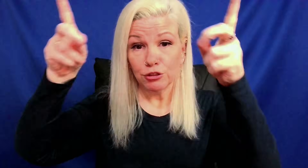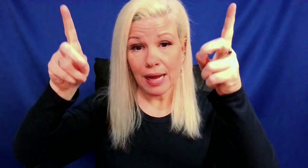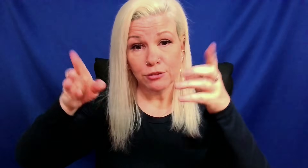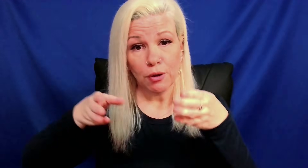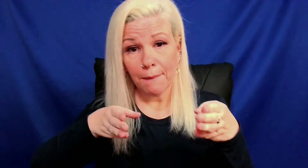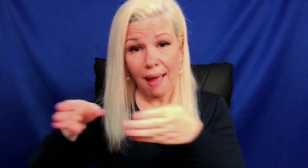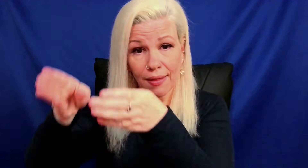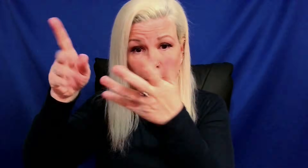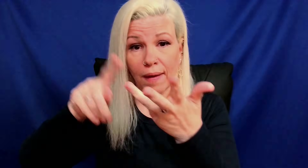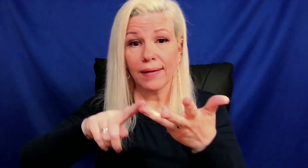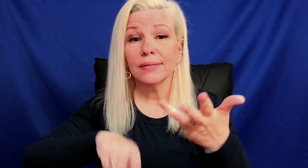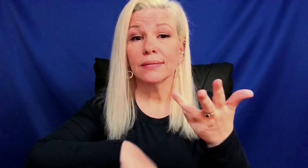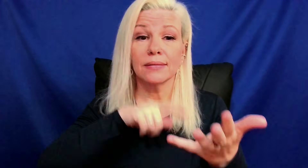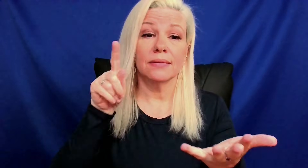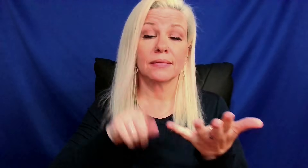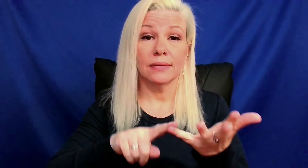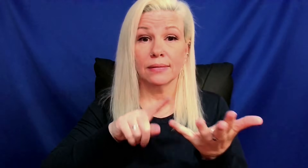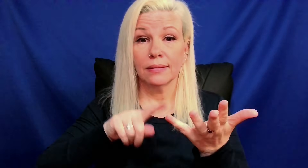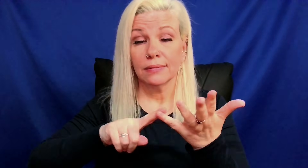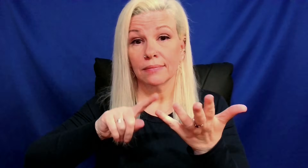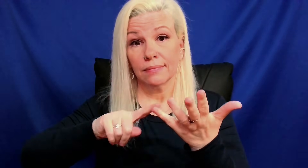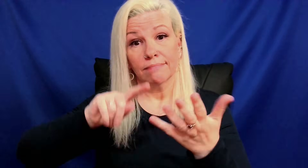Practice settings.